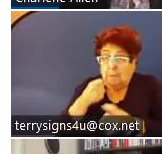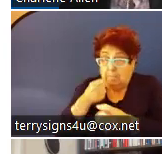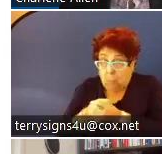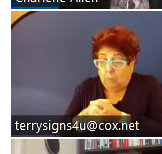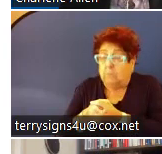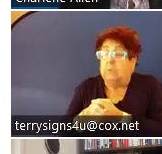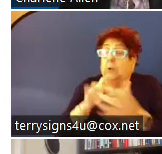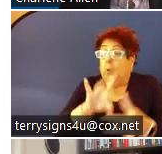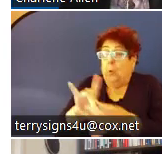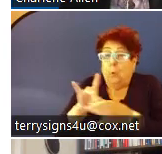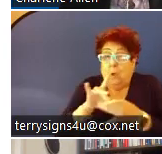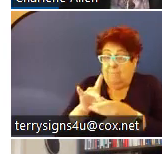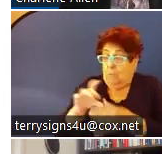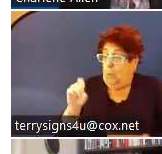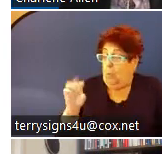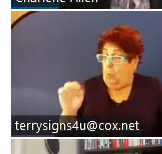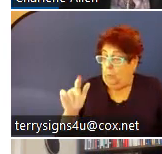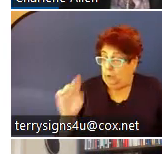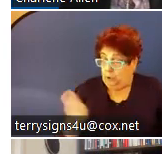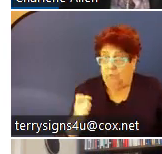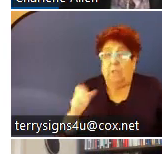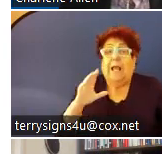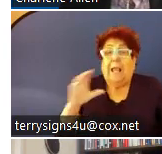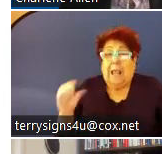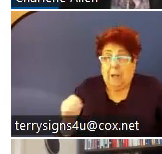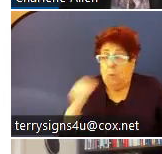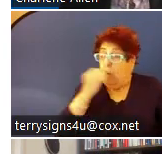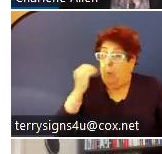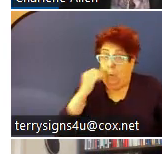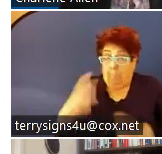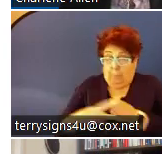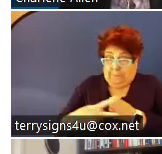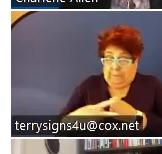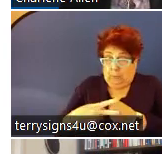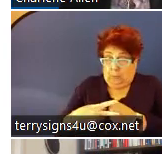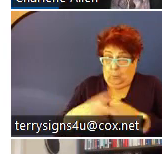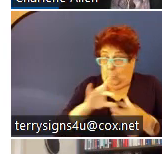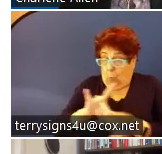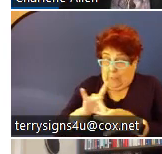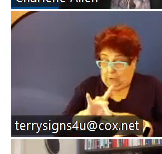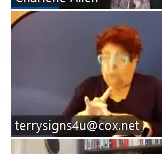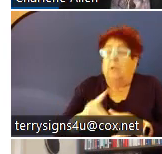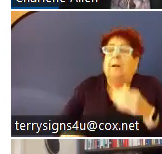home preservation coalition and orange county affordable Housing coalition.